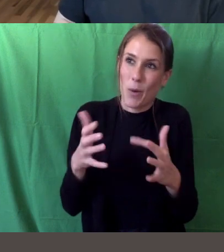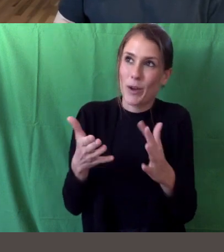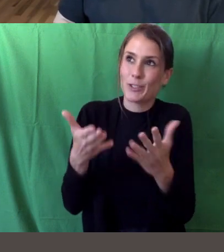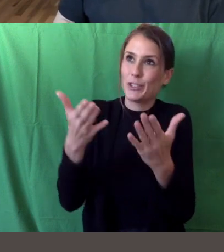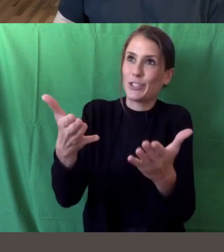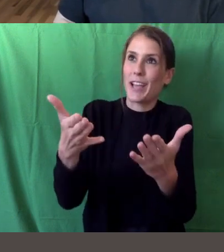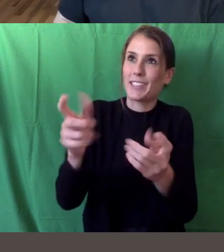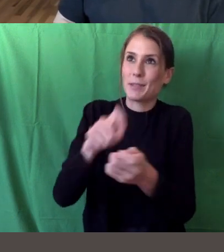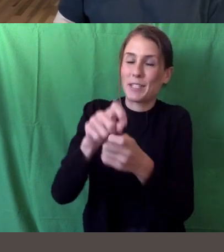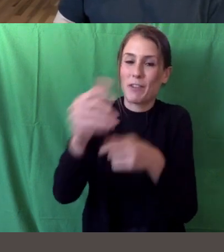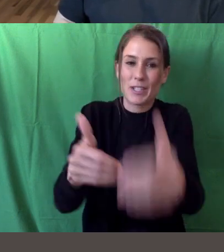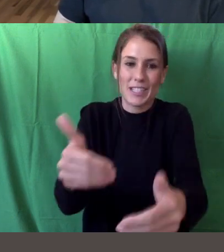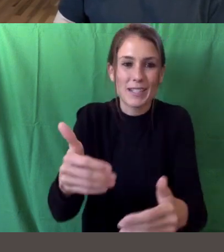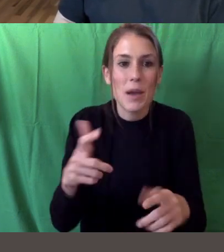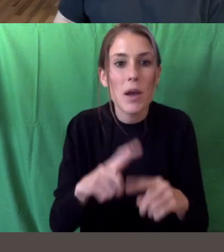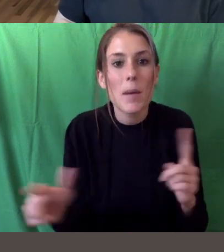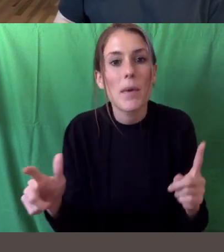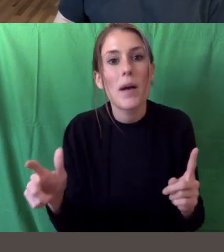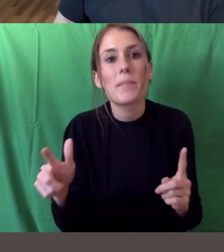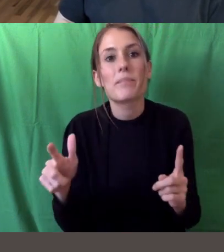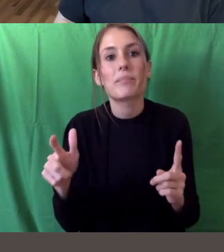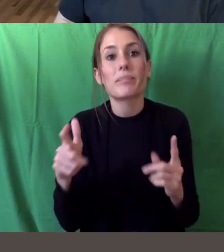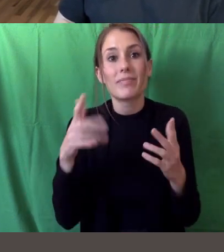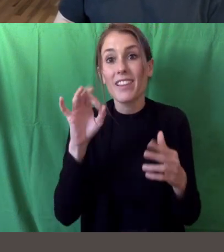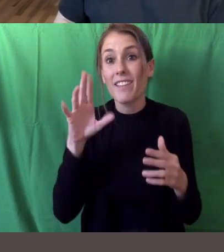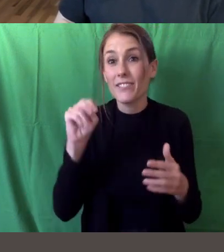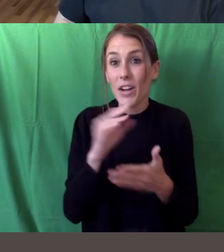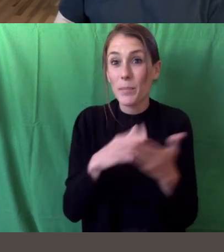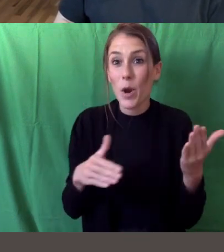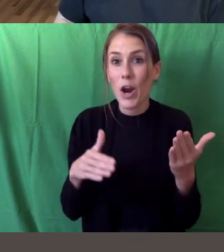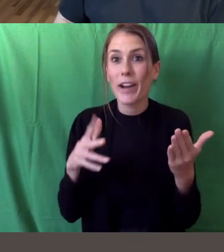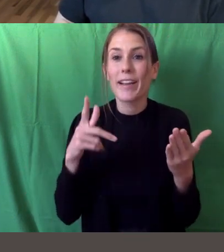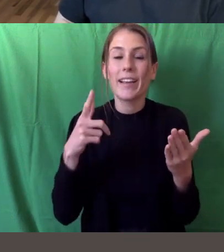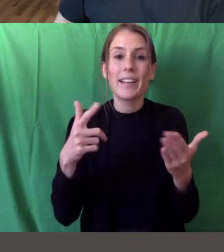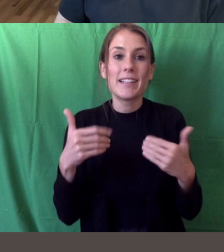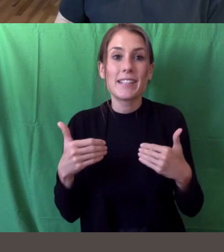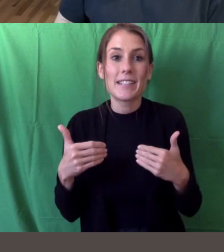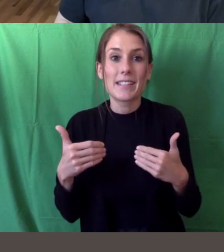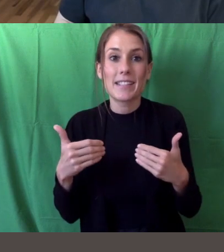So then, you get a local prototype working, and then comes the fun part, getting the app hosted or up in the cloud